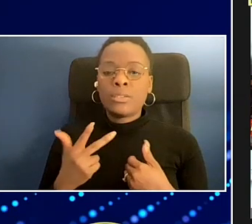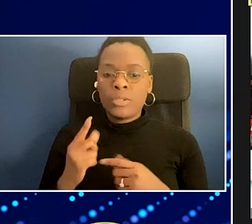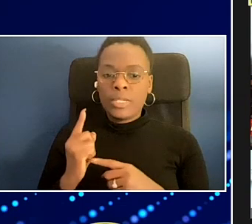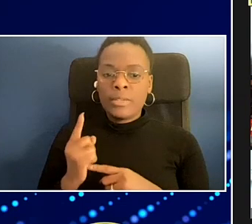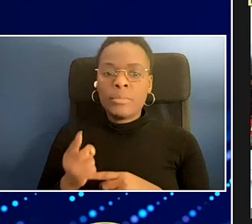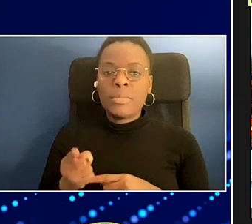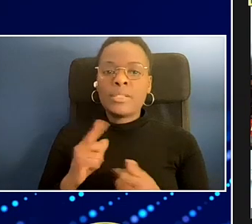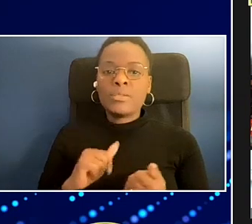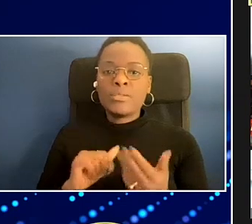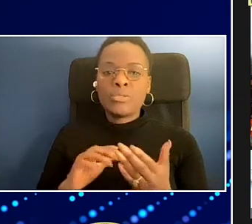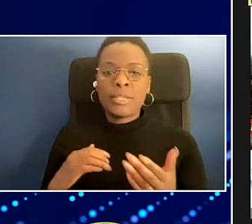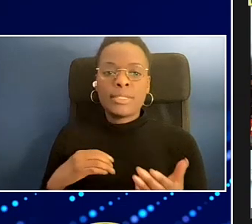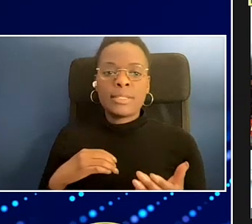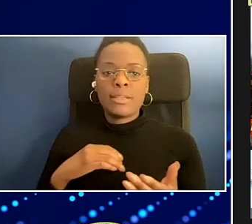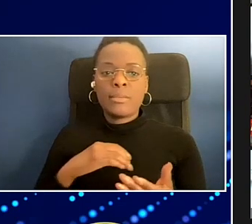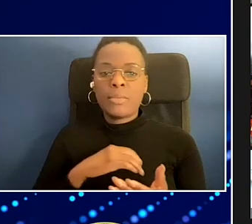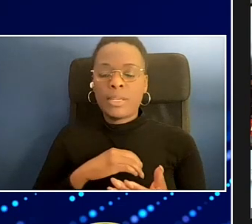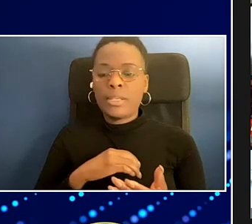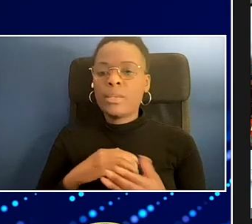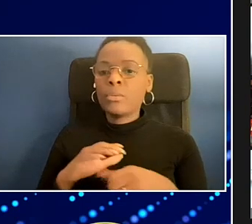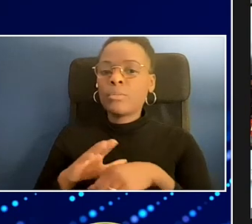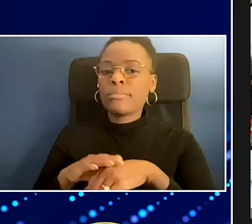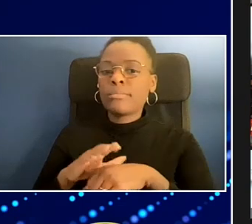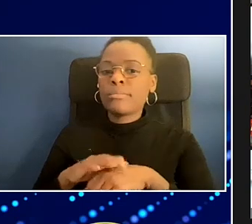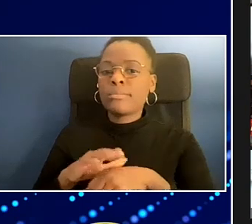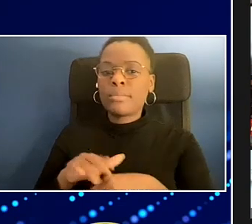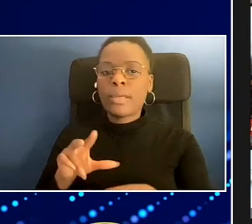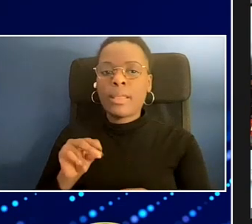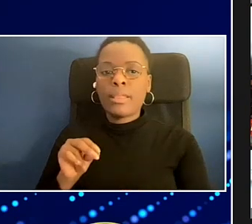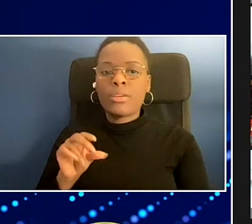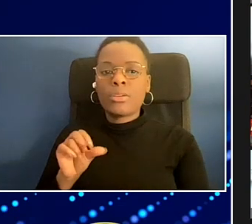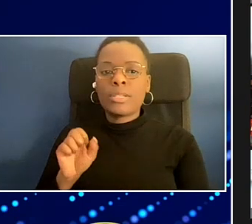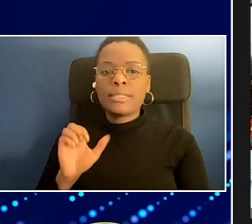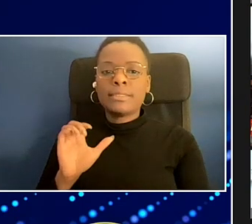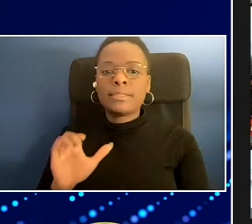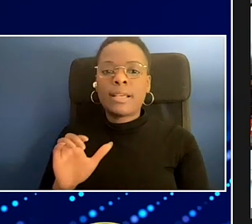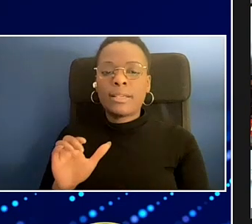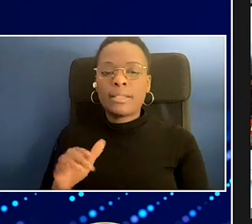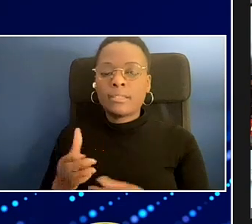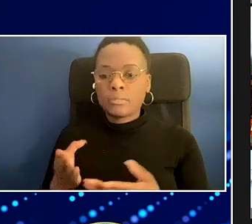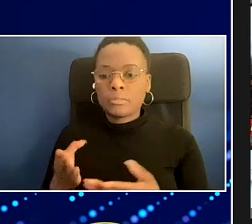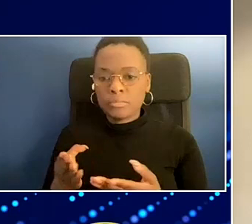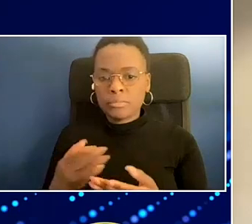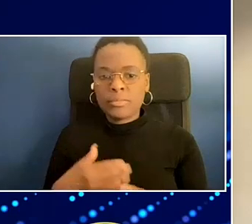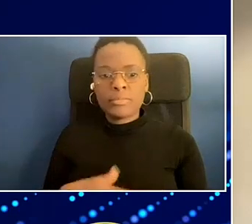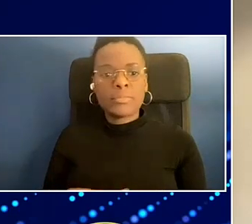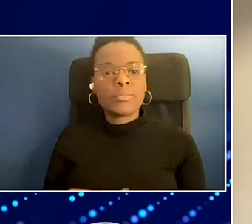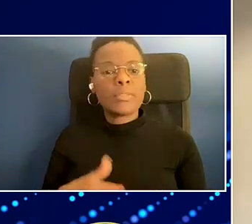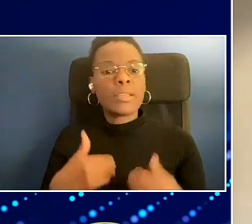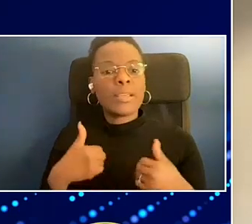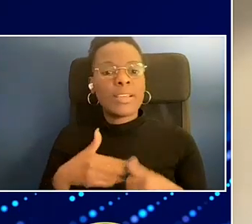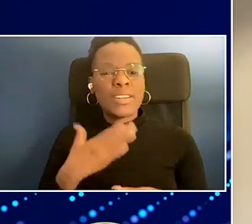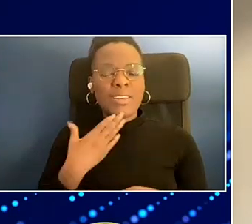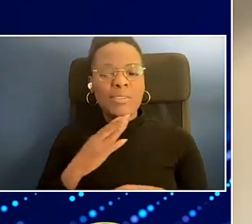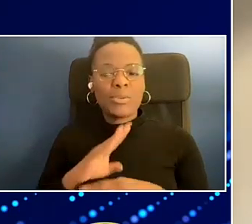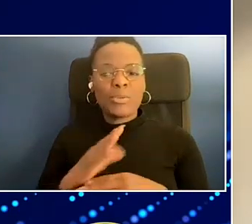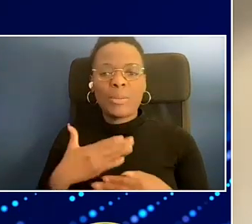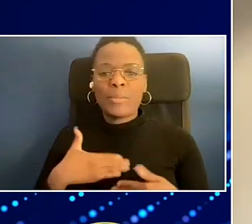And the floor is yours. Thank you. It's great to be with all of you today, and good afternoon. I'm Michael Brophy. I have the honor and privilege of serving